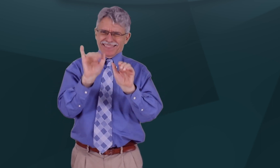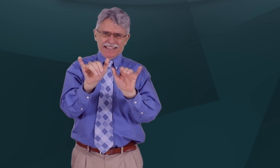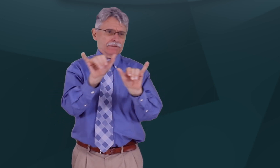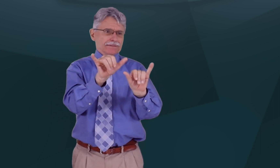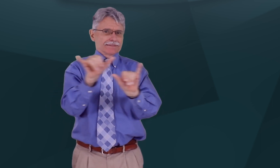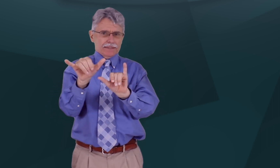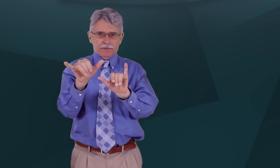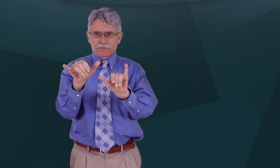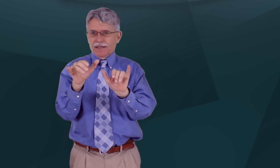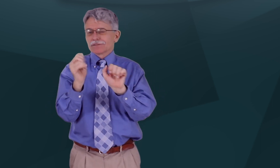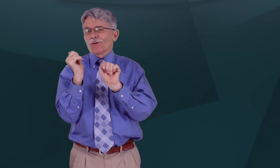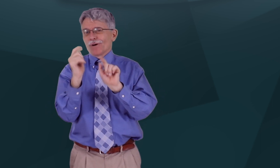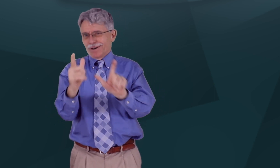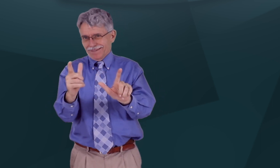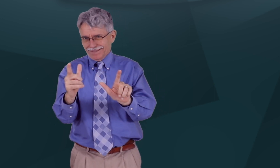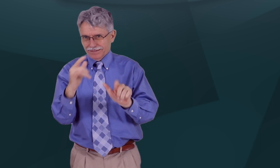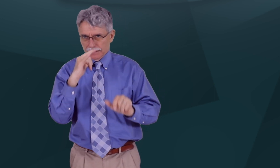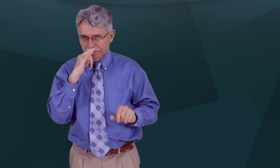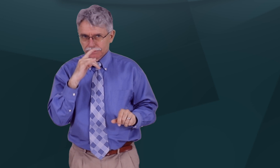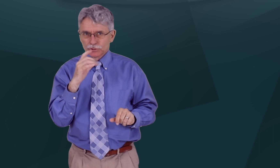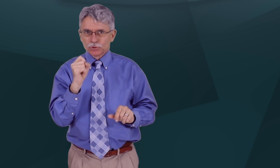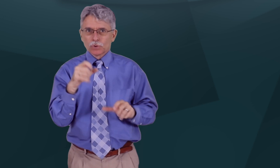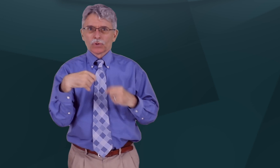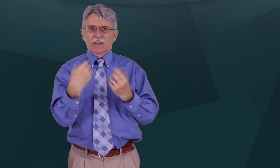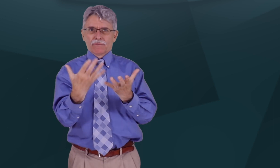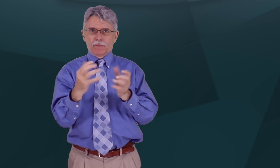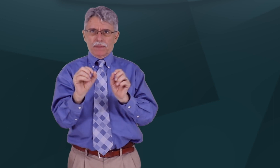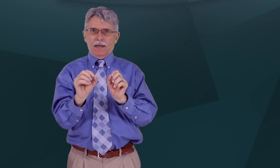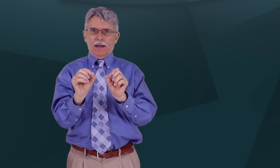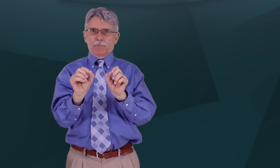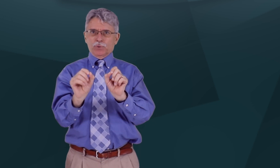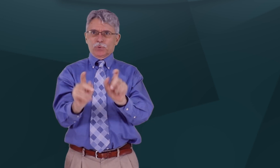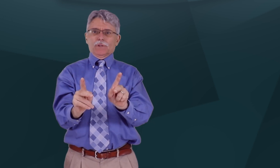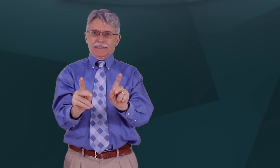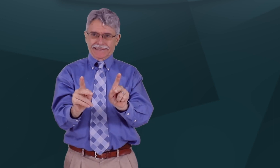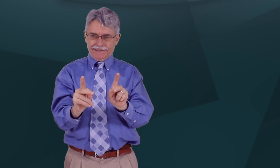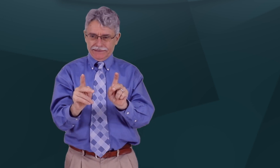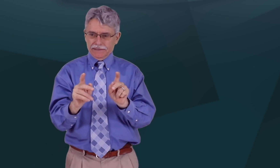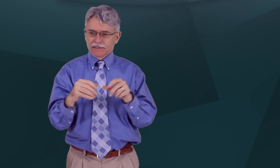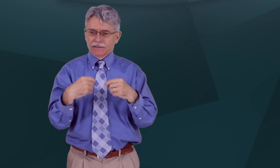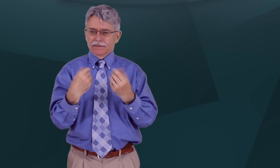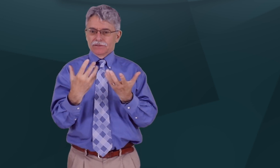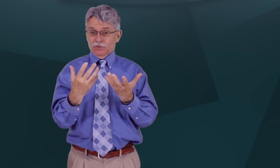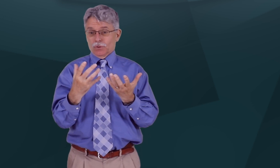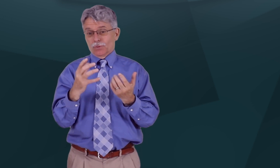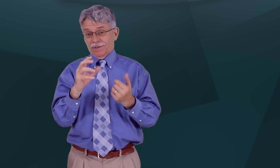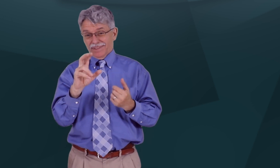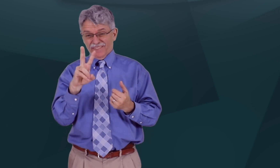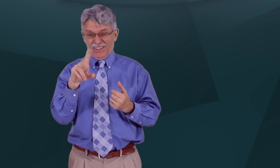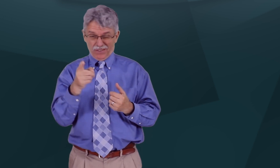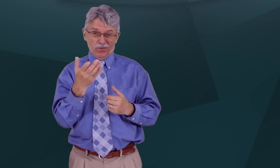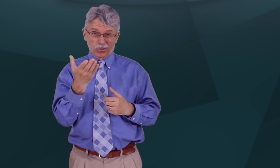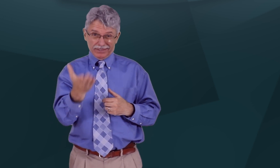Fine. But, of course, that's the same that -- the same conversation that all kids have. So provide that opportunity.